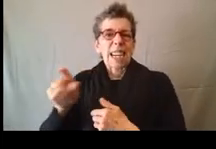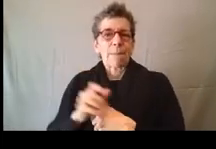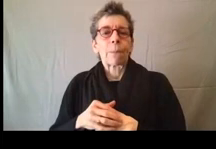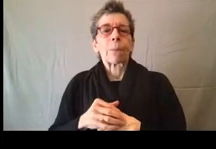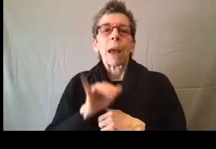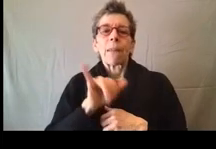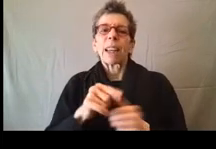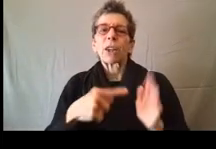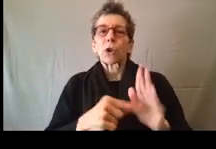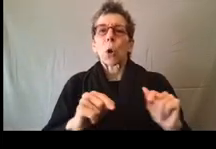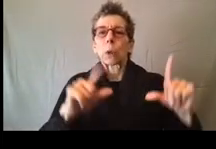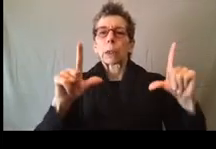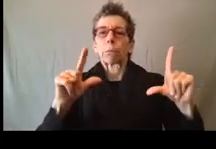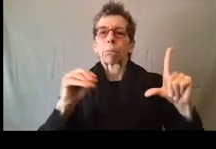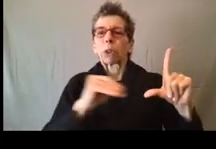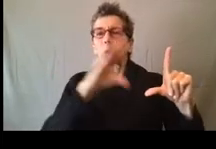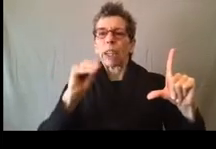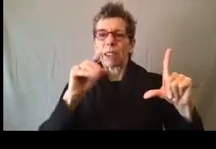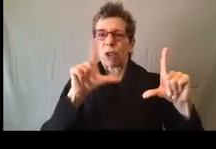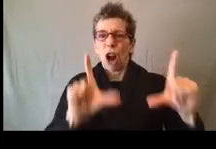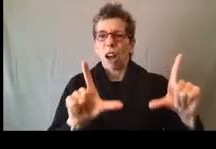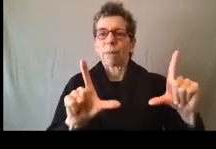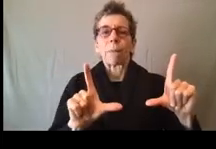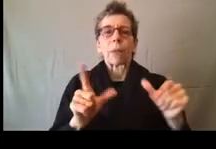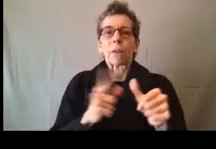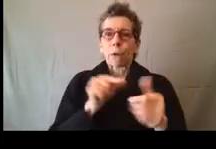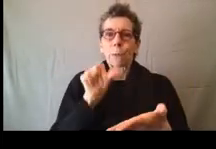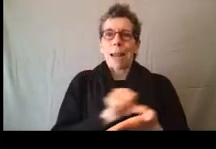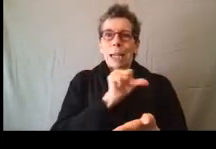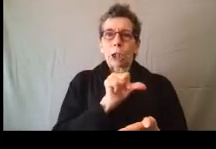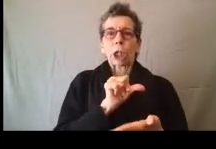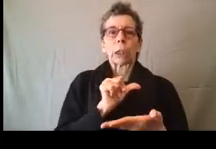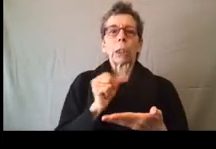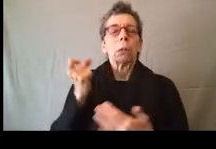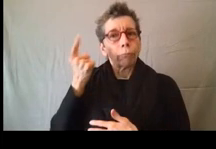of the first page of the online tool. First, we know they don't have a lot of time already